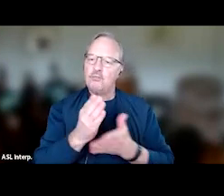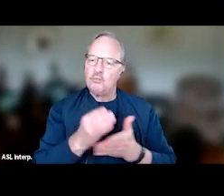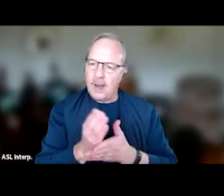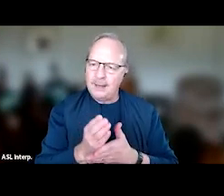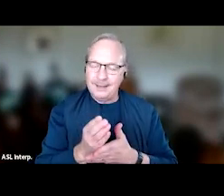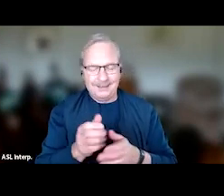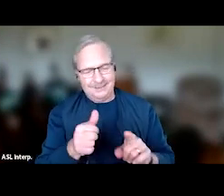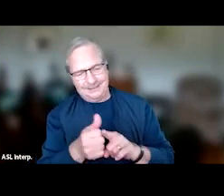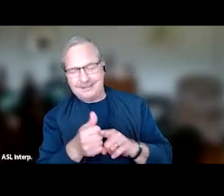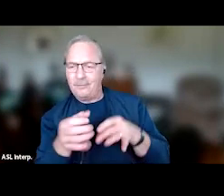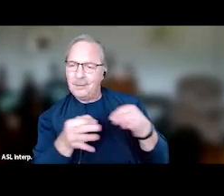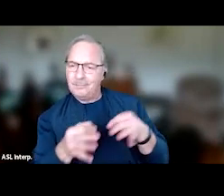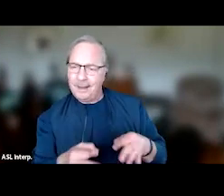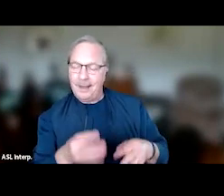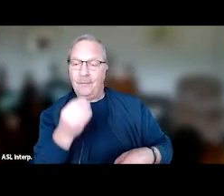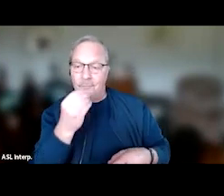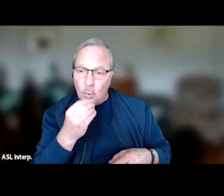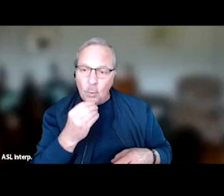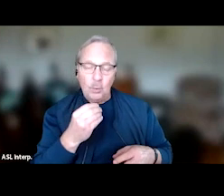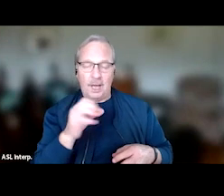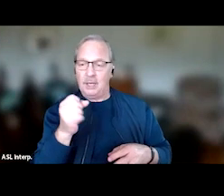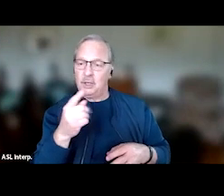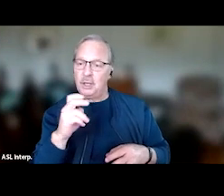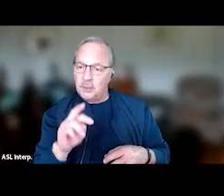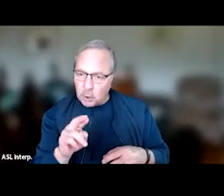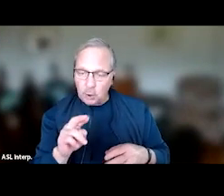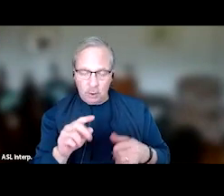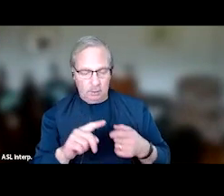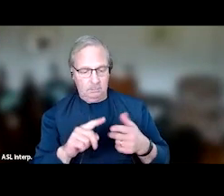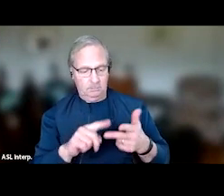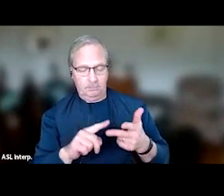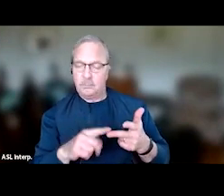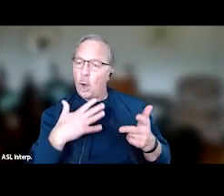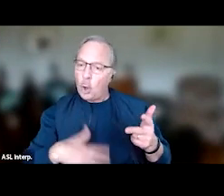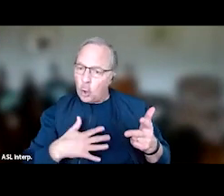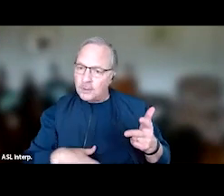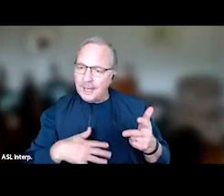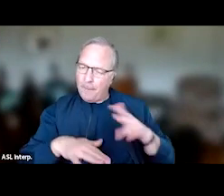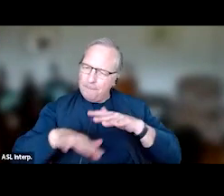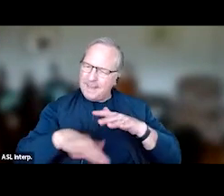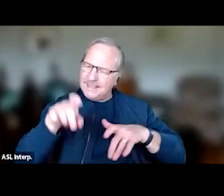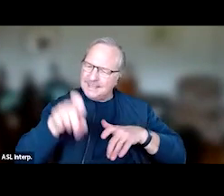that food, shelter, and clothing are basic necessities that should be available to all,